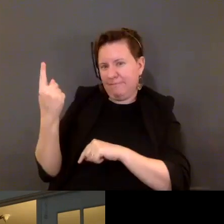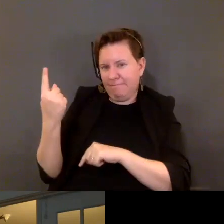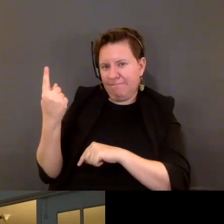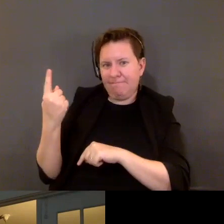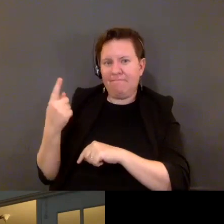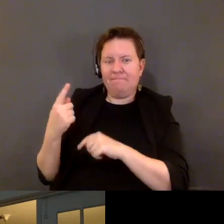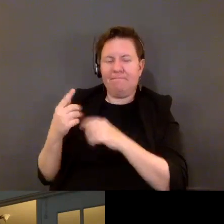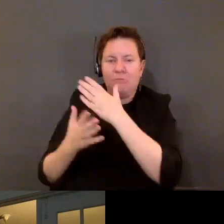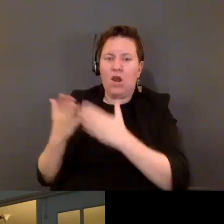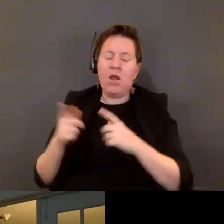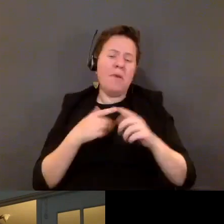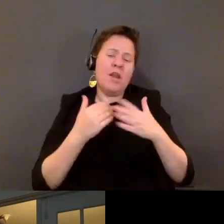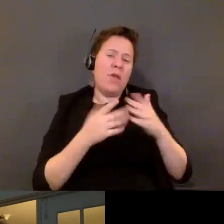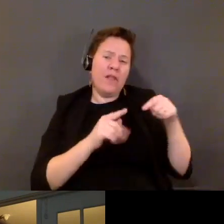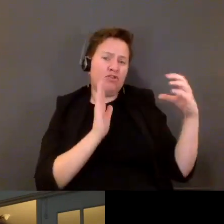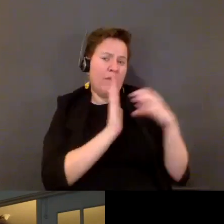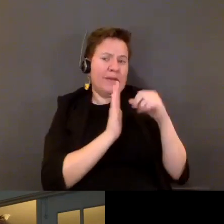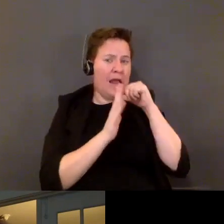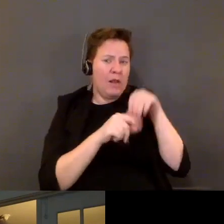but even though the chapter isn't in the book the fact that